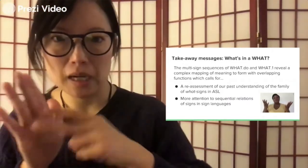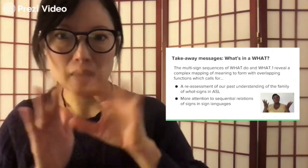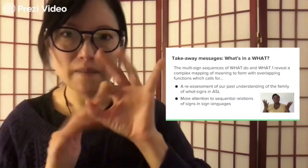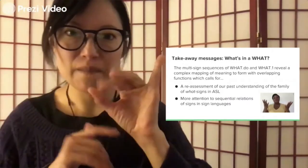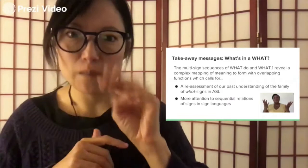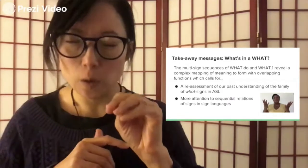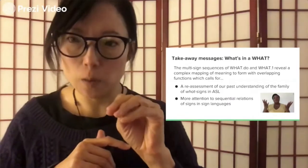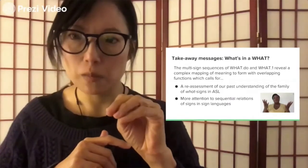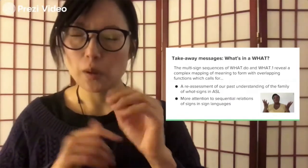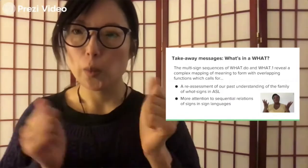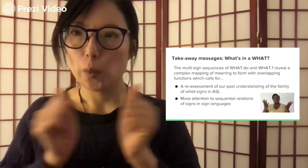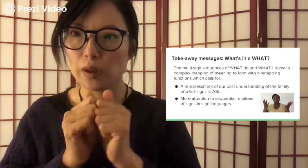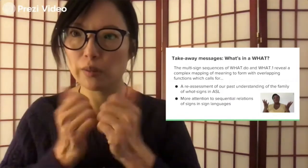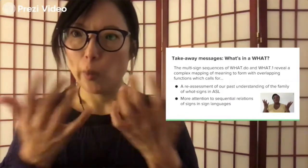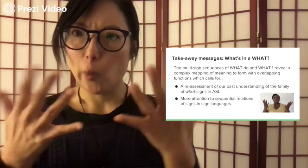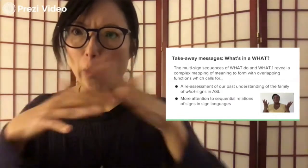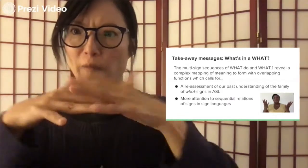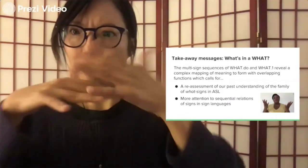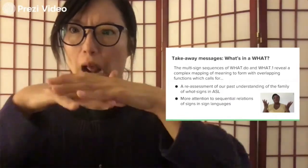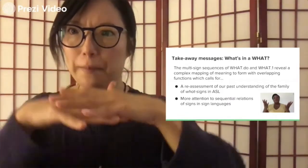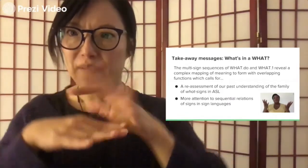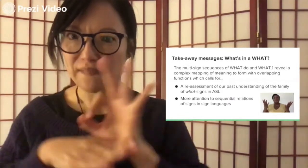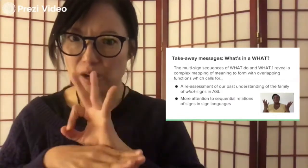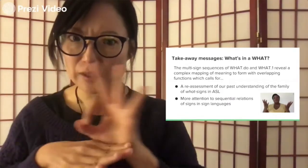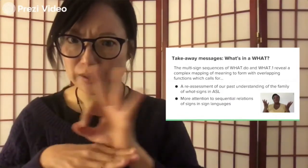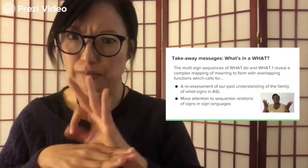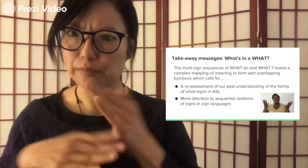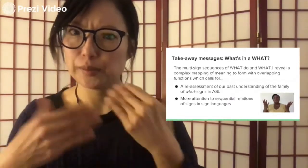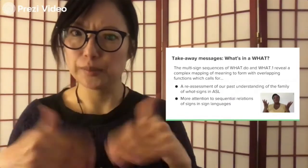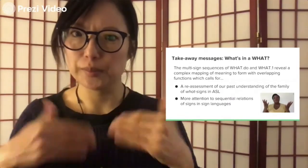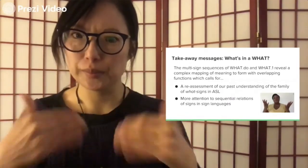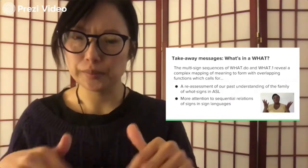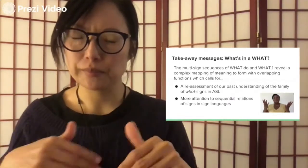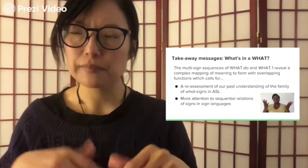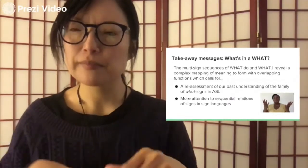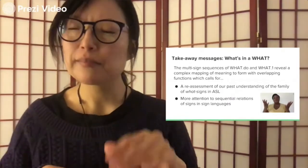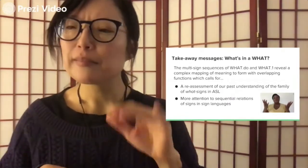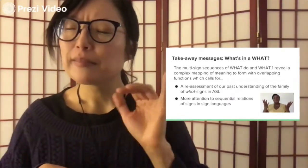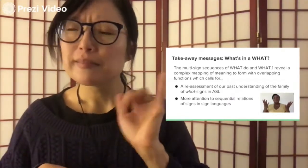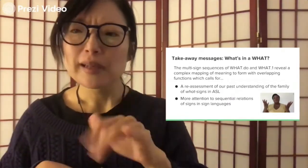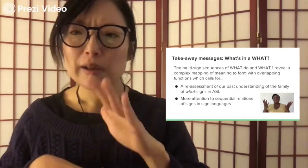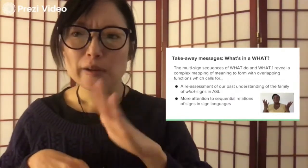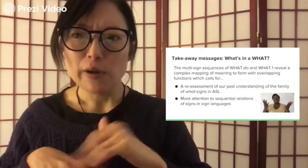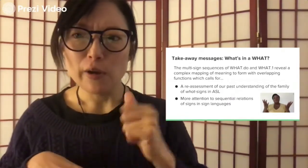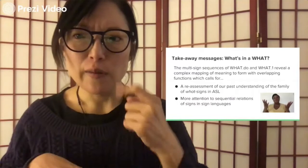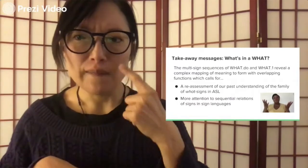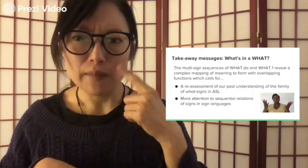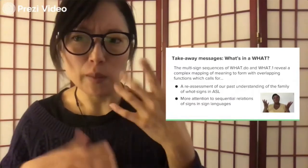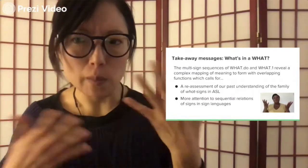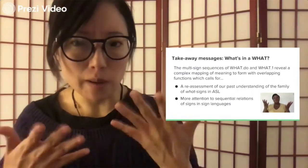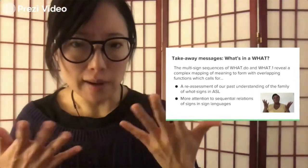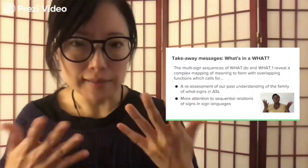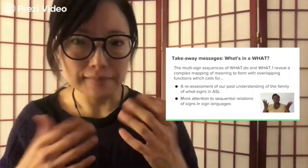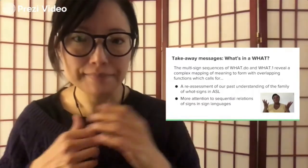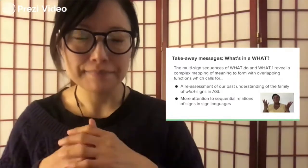meaning to form with overlapping functions and that calls for two